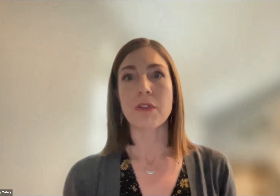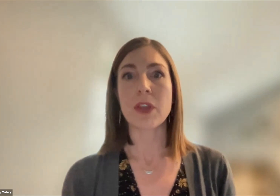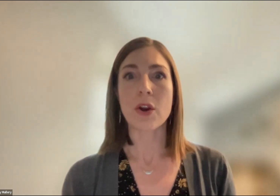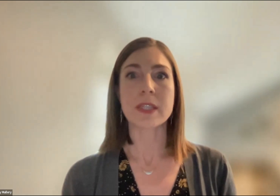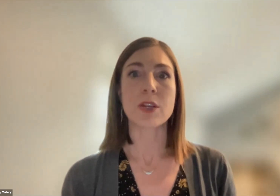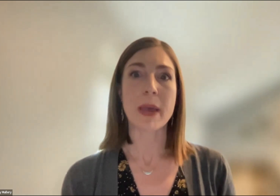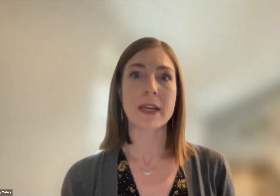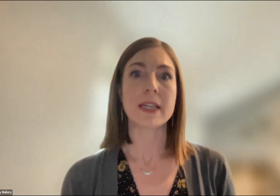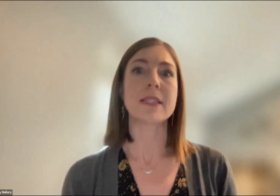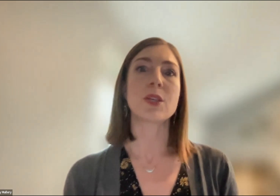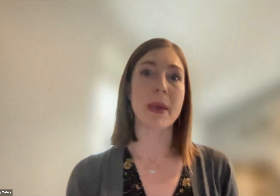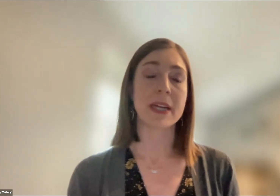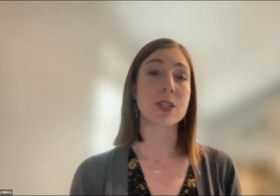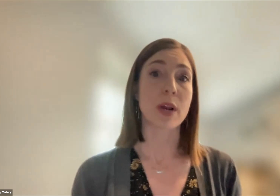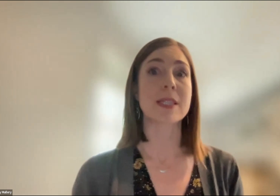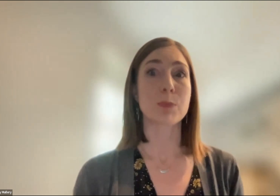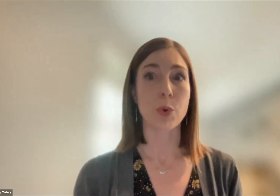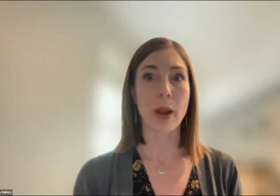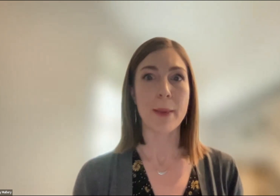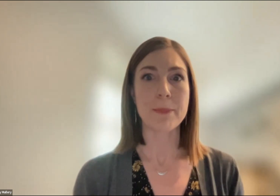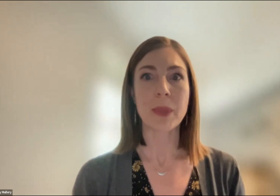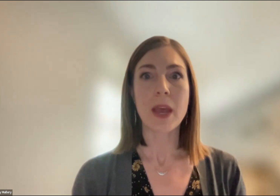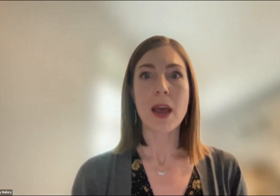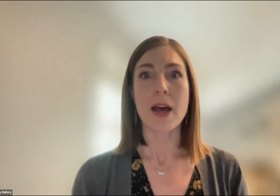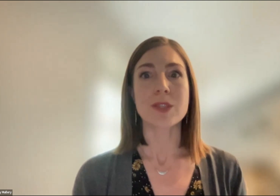Commission of the Arts and Humanities, Humanities, Grants program.